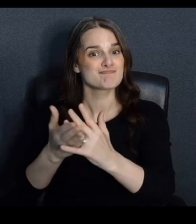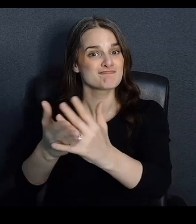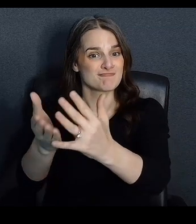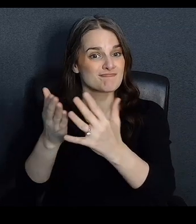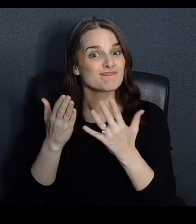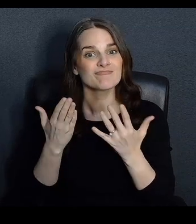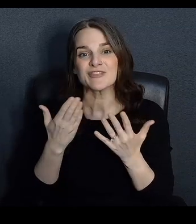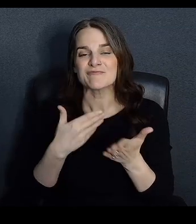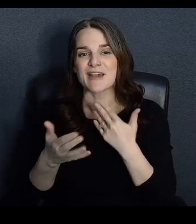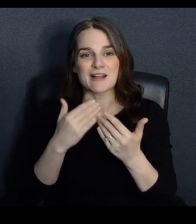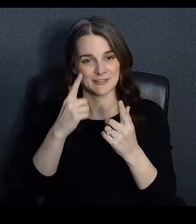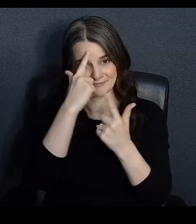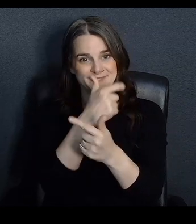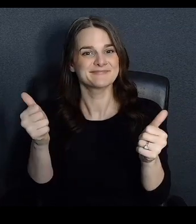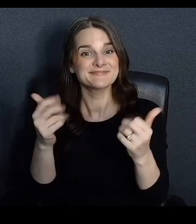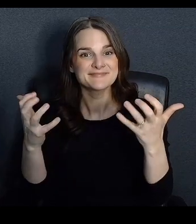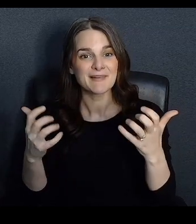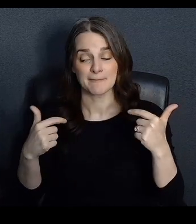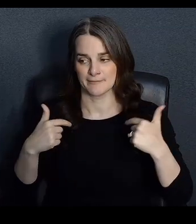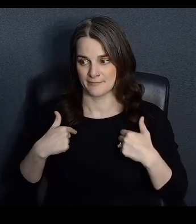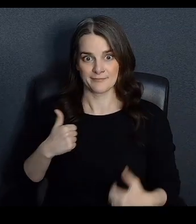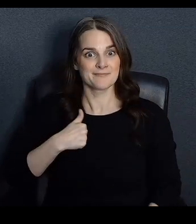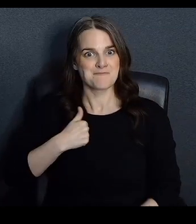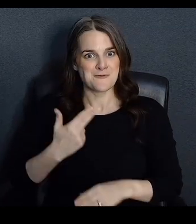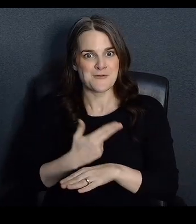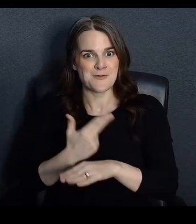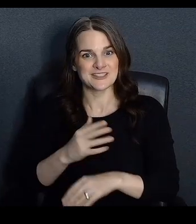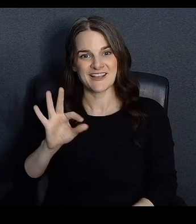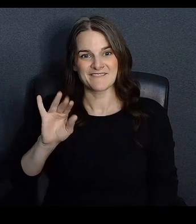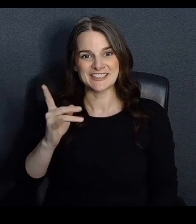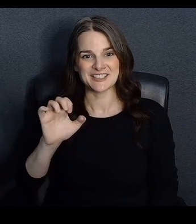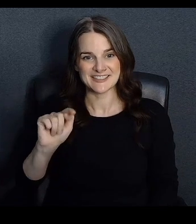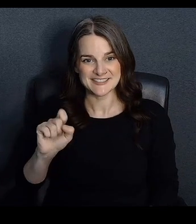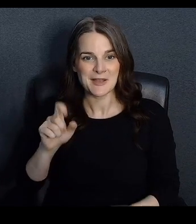I myself certainly utilizing fidgets, and I might need a water break at some point here.